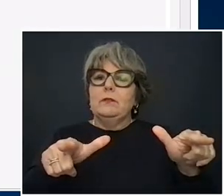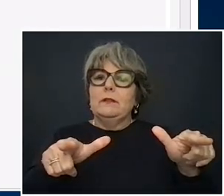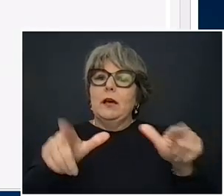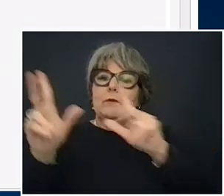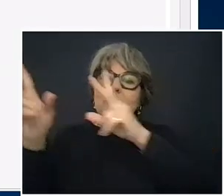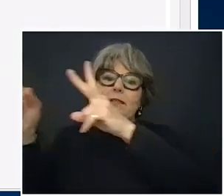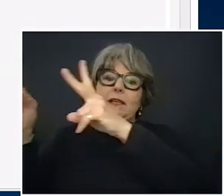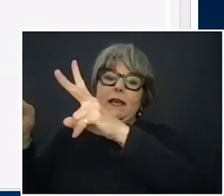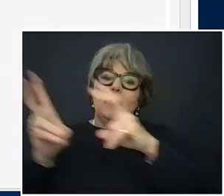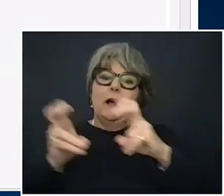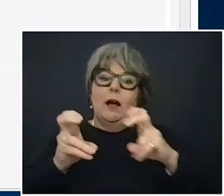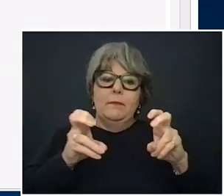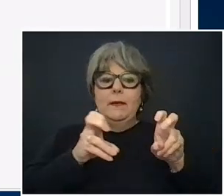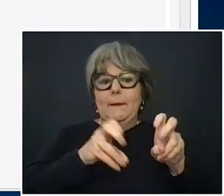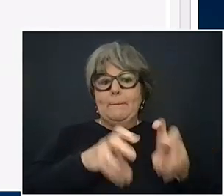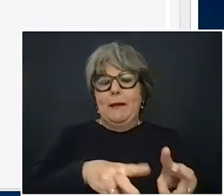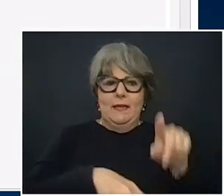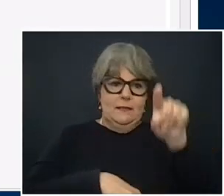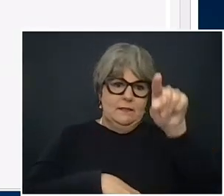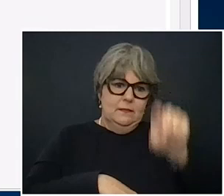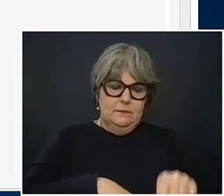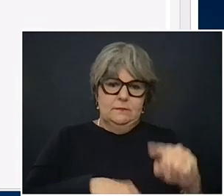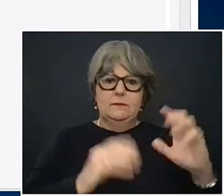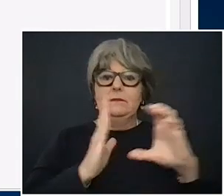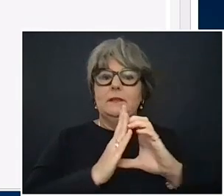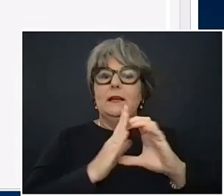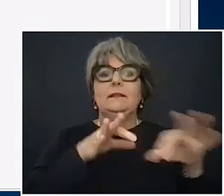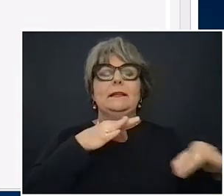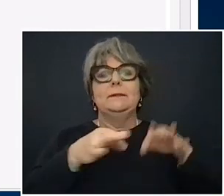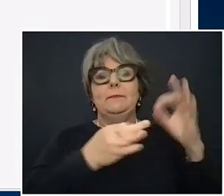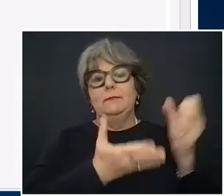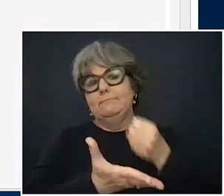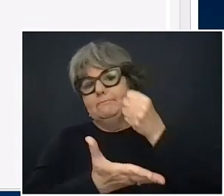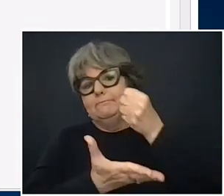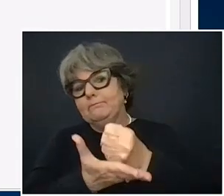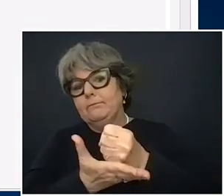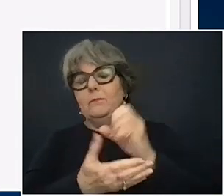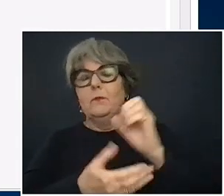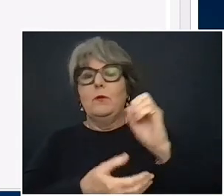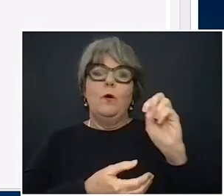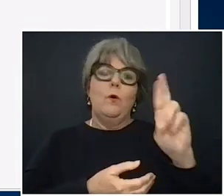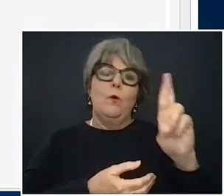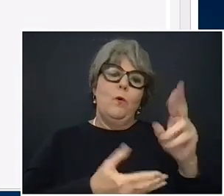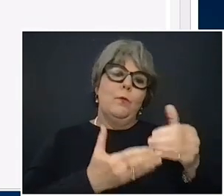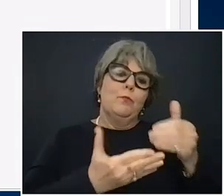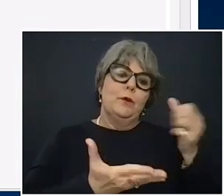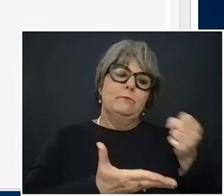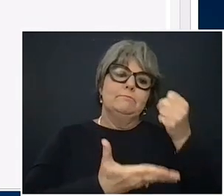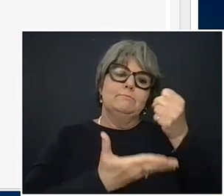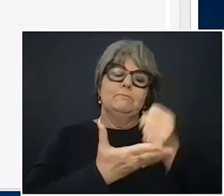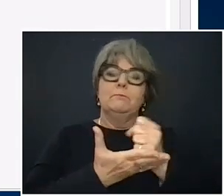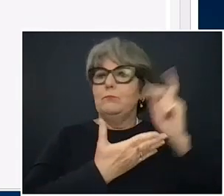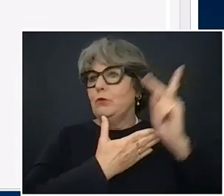this section that still talks about accredited or pre-accredited programs and that wording needs to be changed to